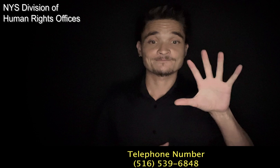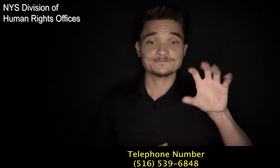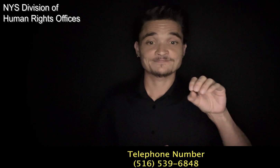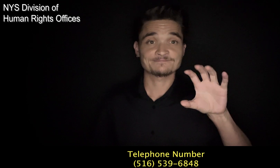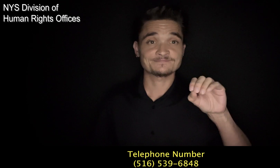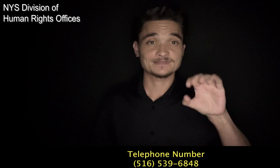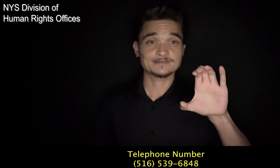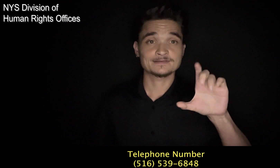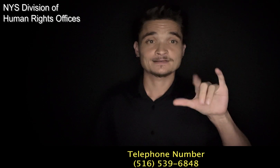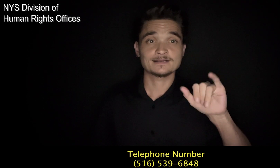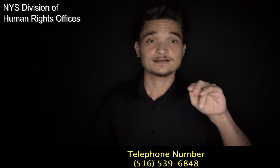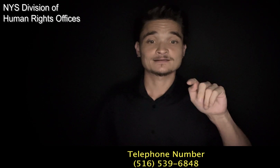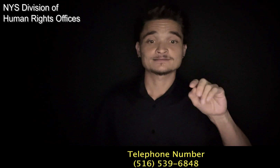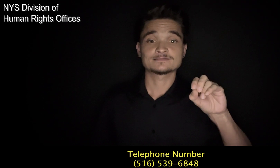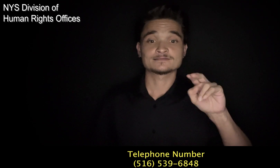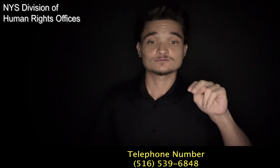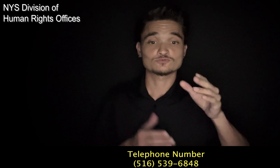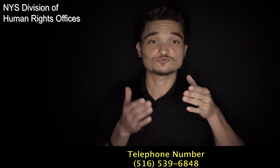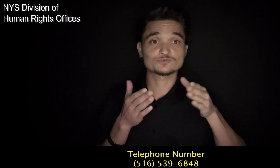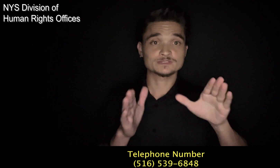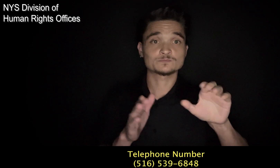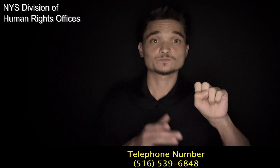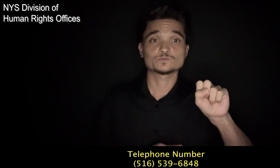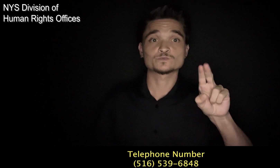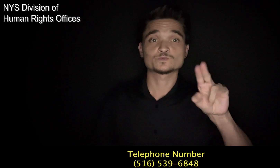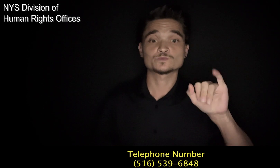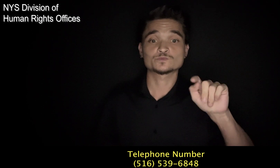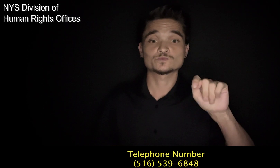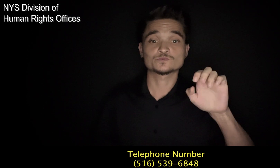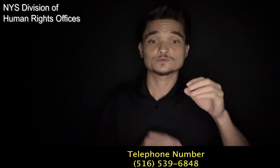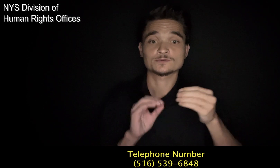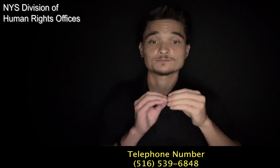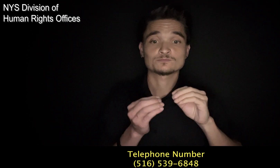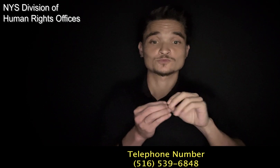Telephone Number (516) 539-6848